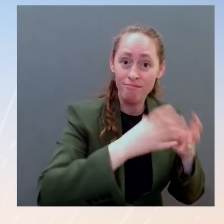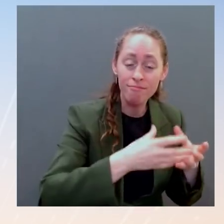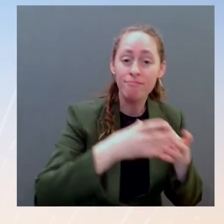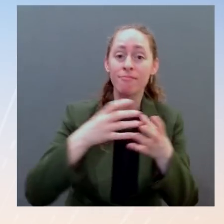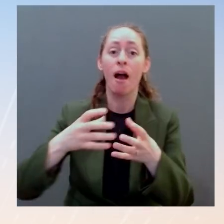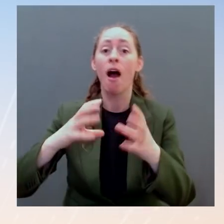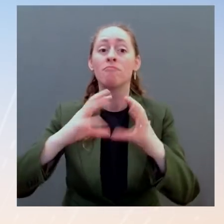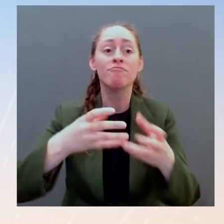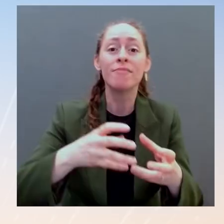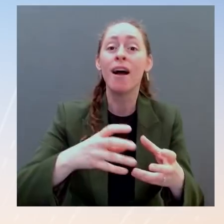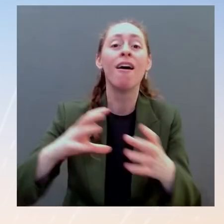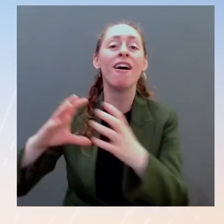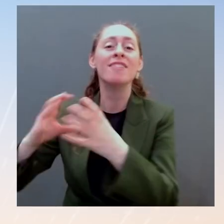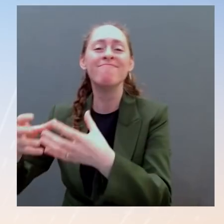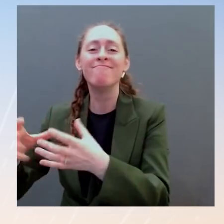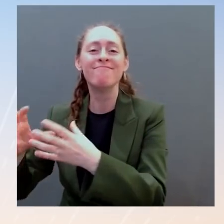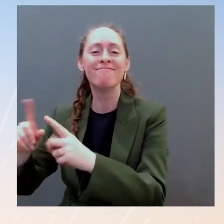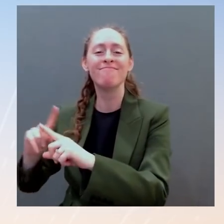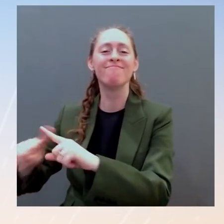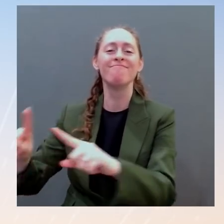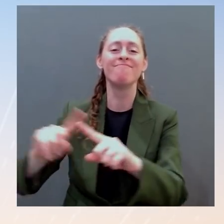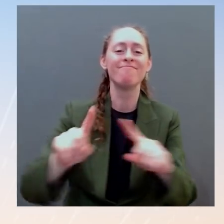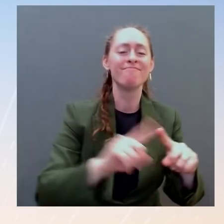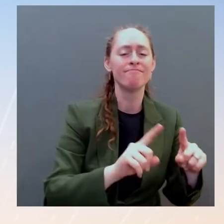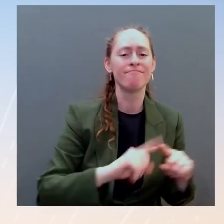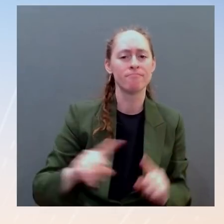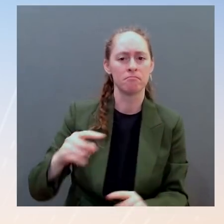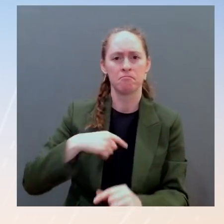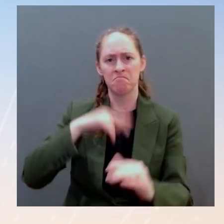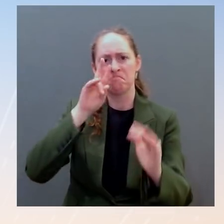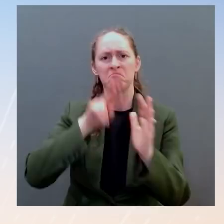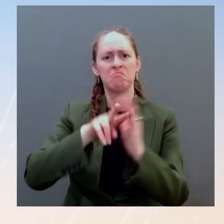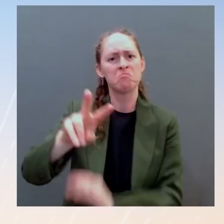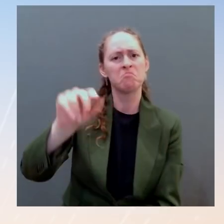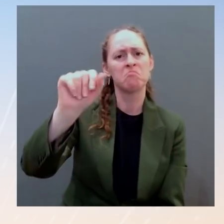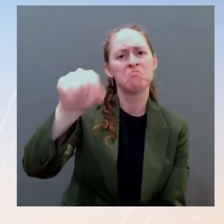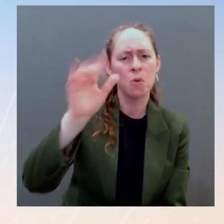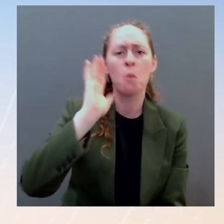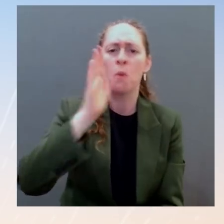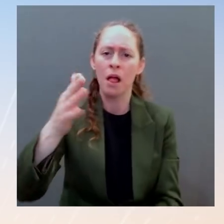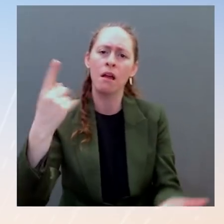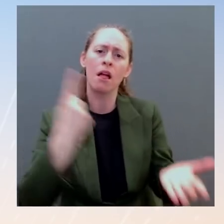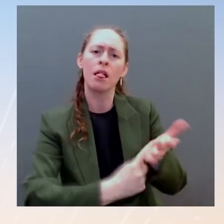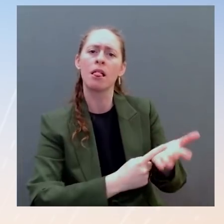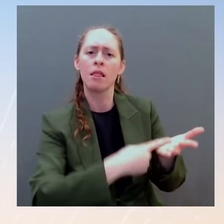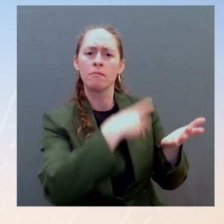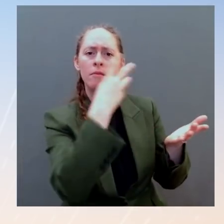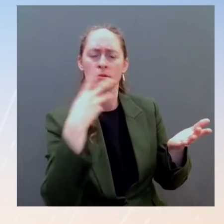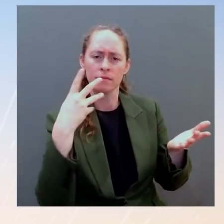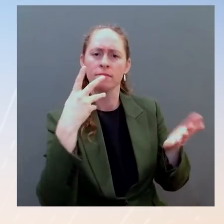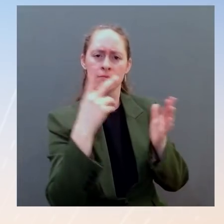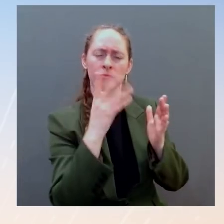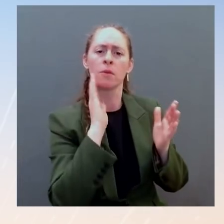to be a topic of discussion, but I would note that the CHC also has a stated position on Title 42 as a caucus,